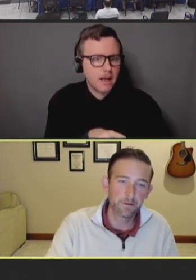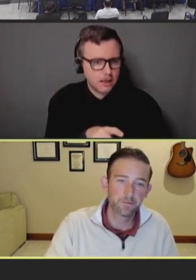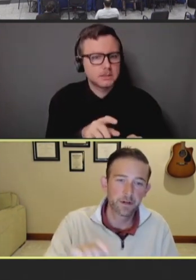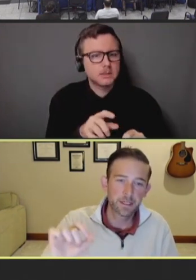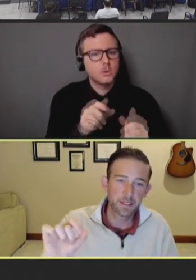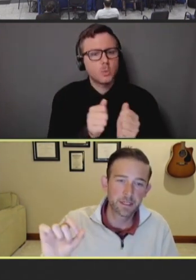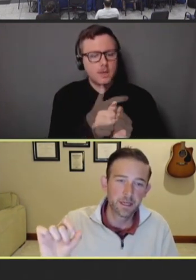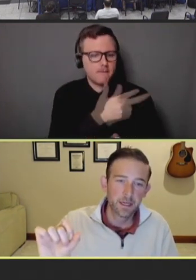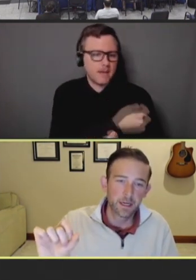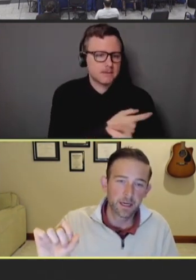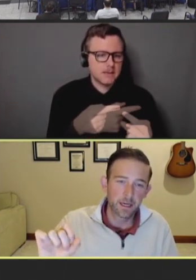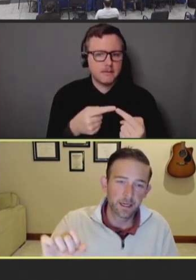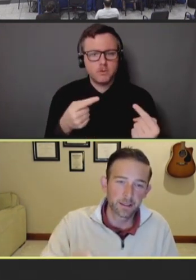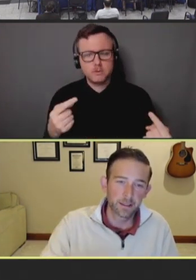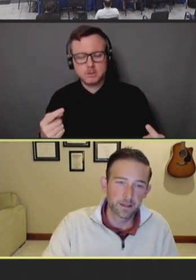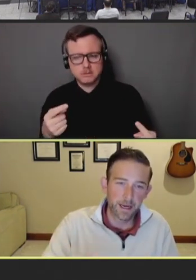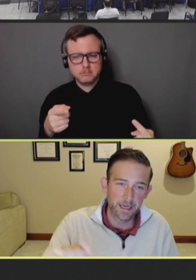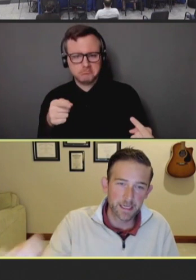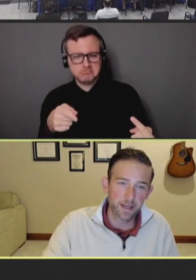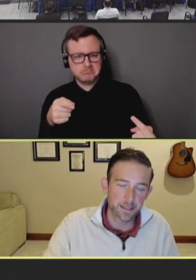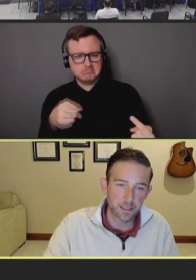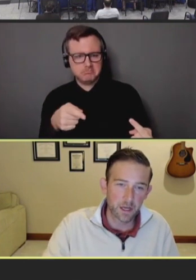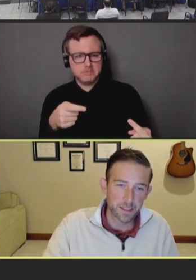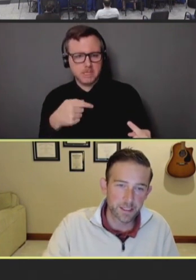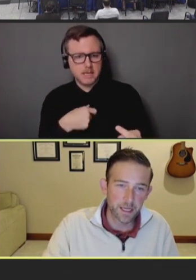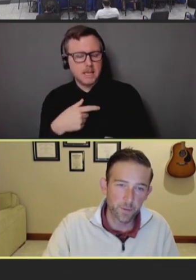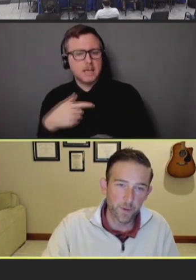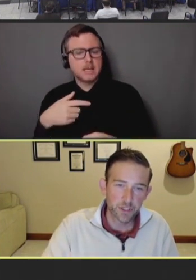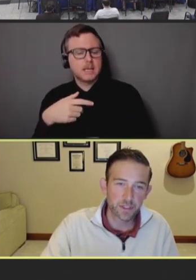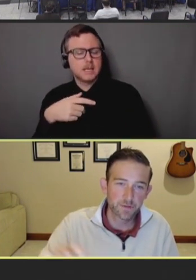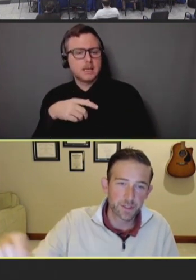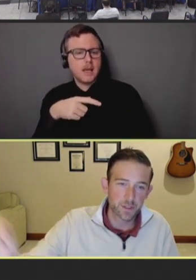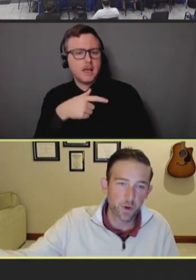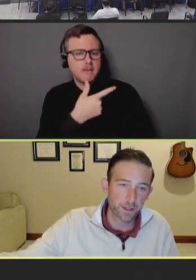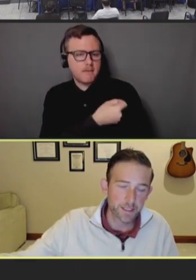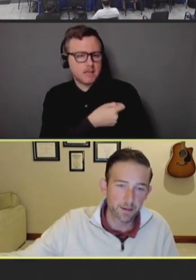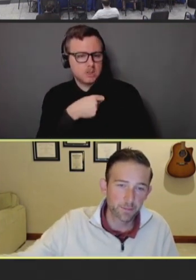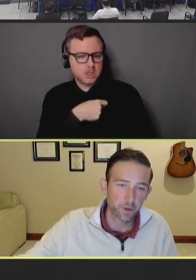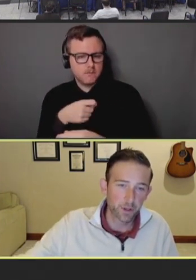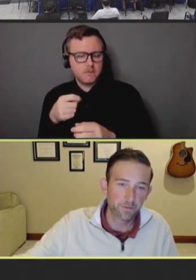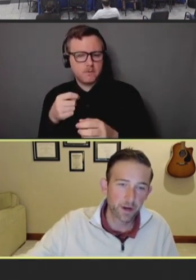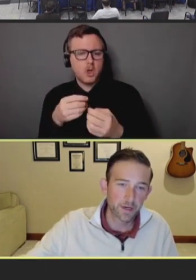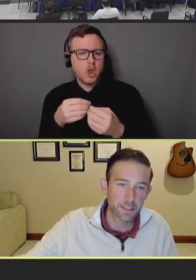versus -- vaccine that has lost attenuations versus wild type polio virus.